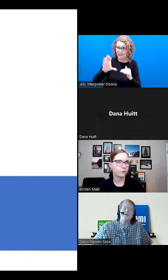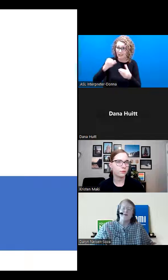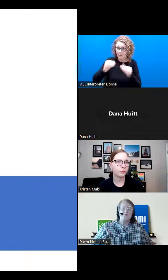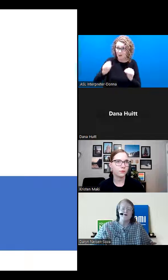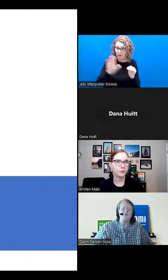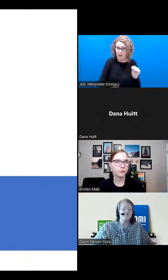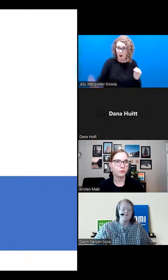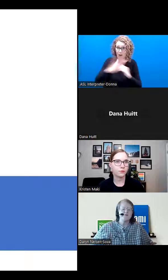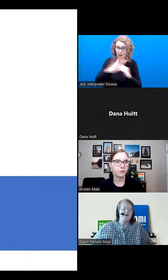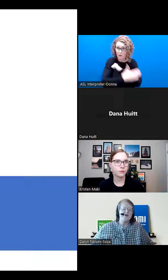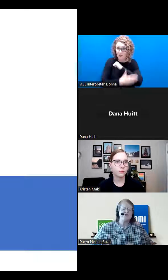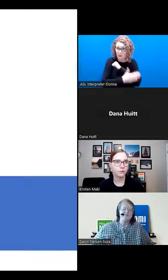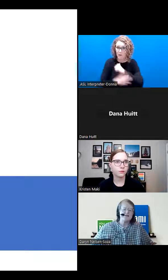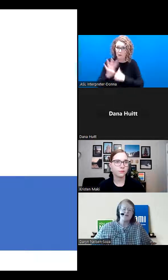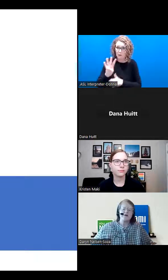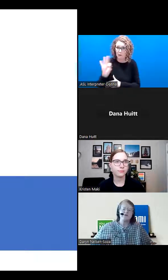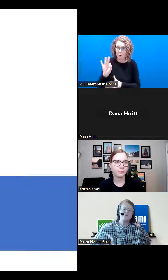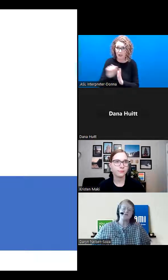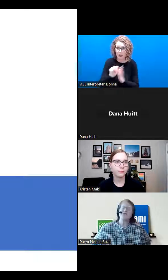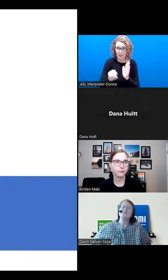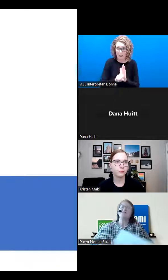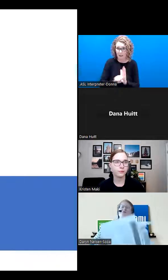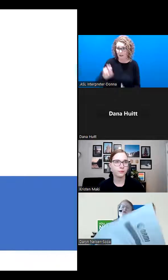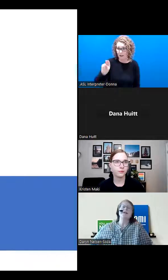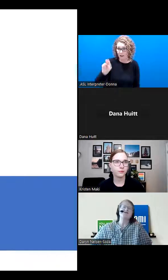I am going to go ahead and stop sharing,